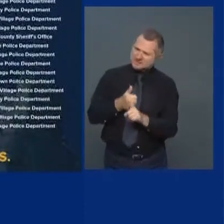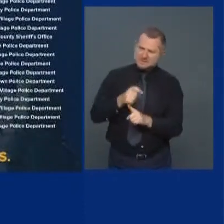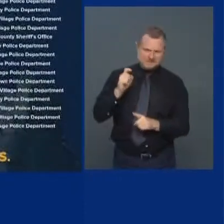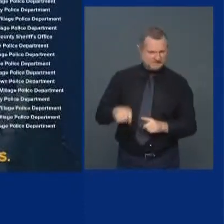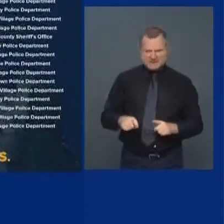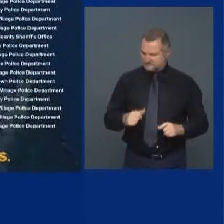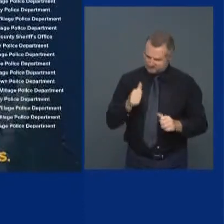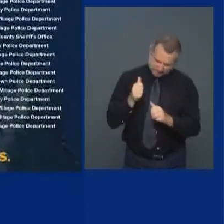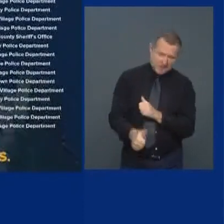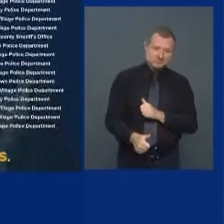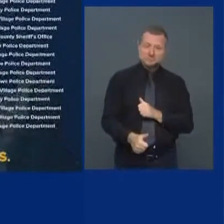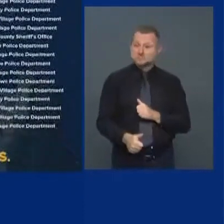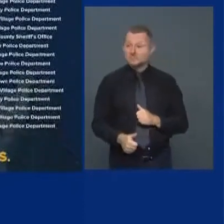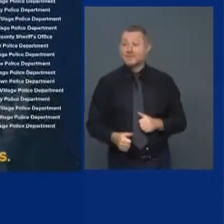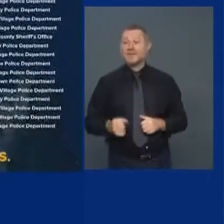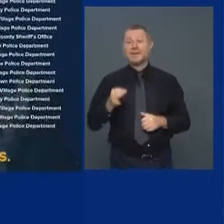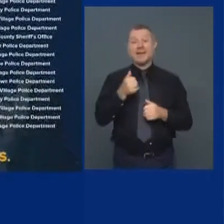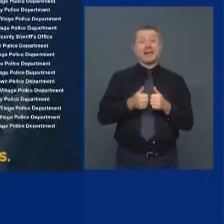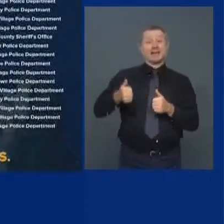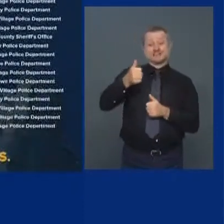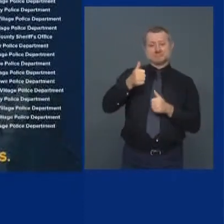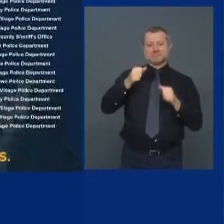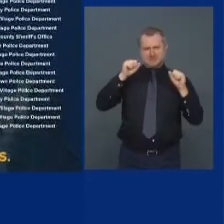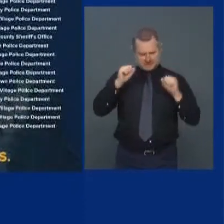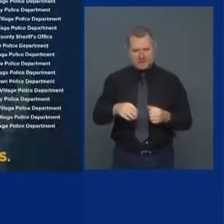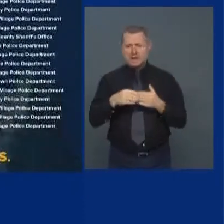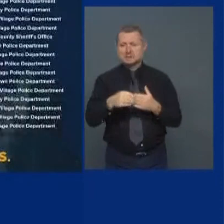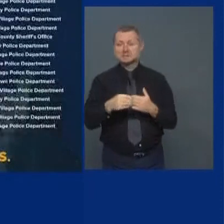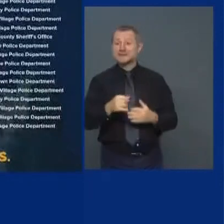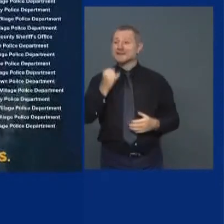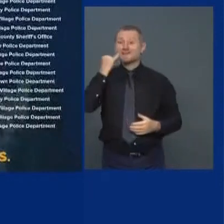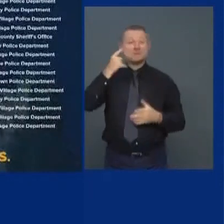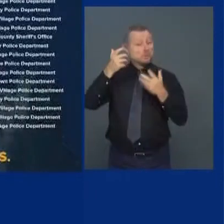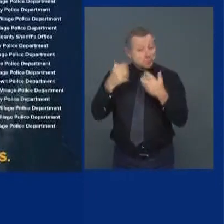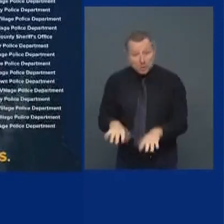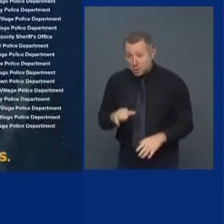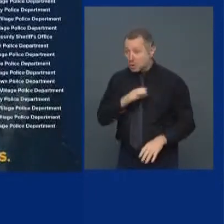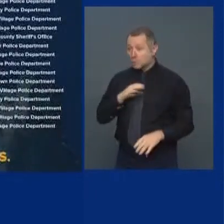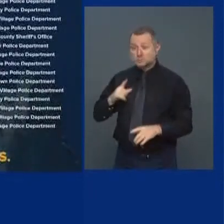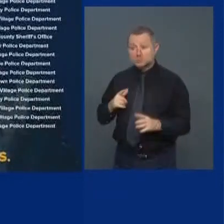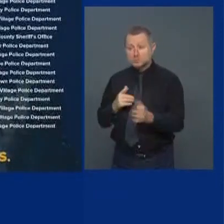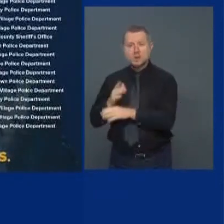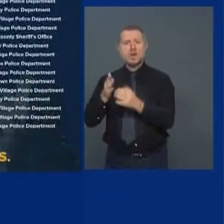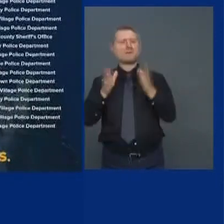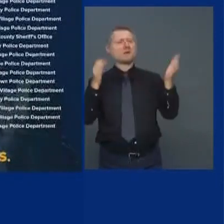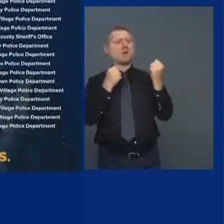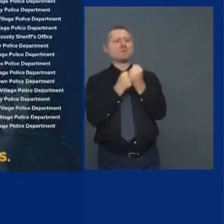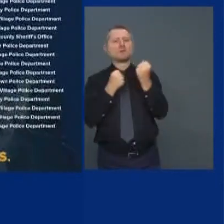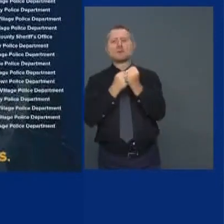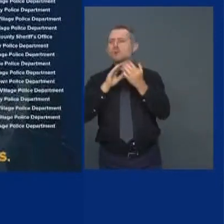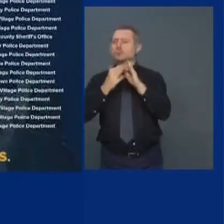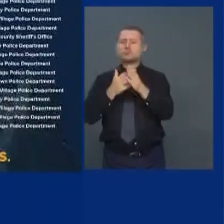HAS TO BE PASSED BY THE COUNCIL. THE HEAD OF THE COUNCIL CAN DO